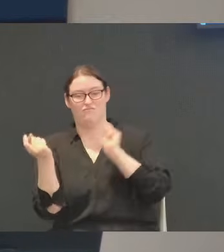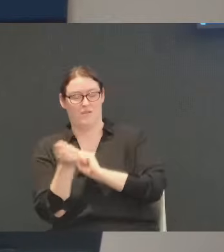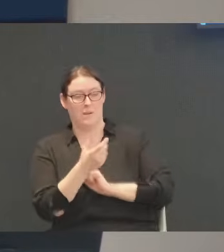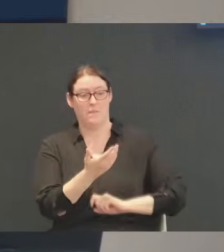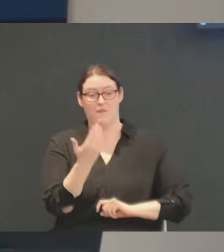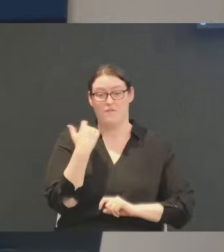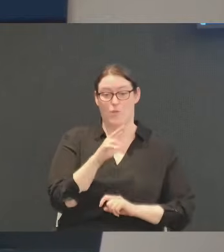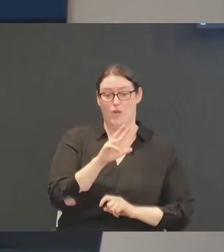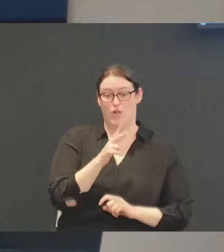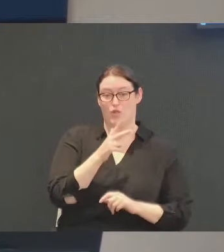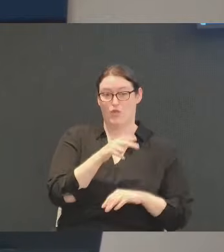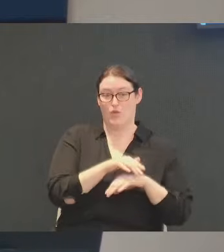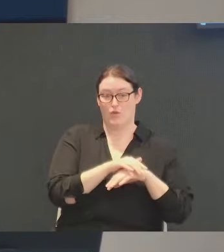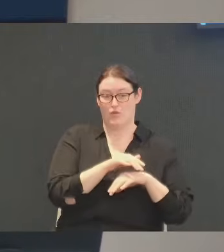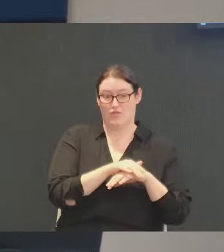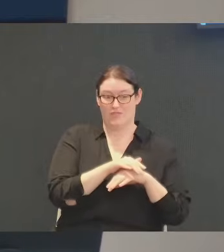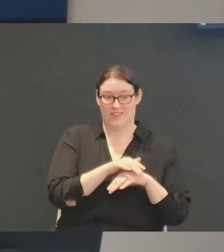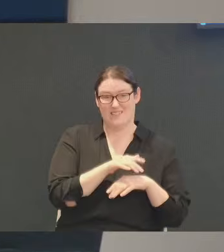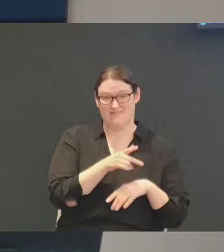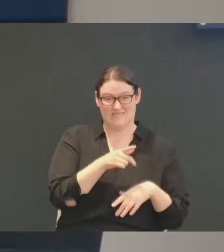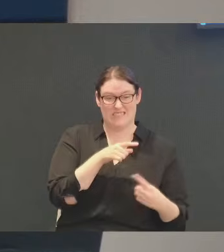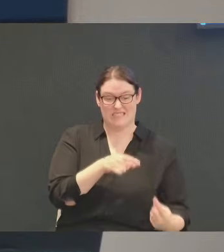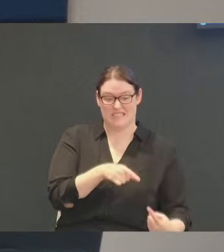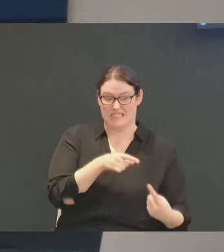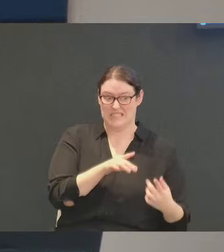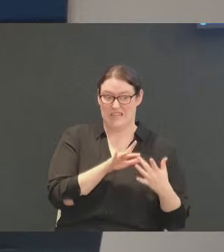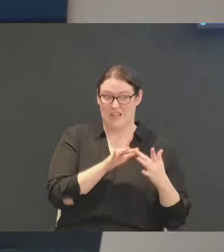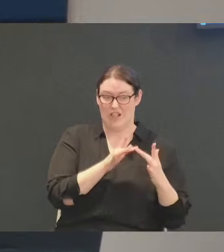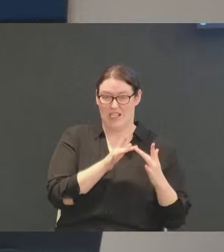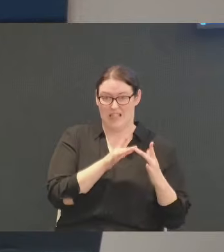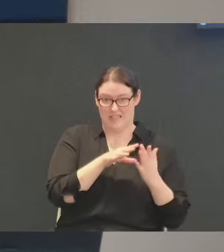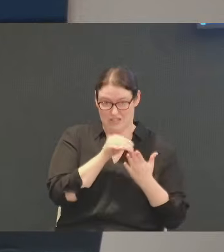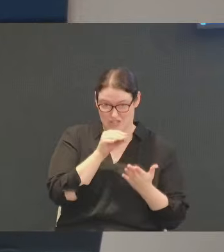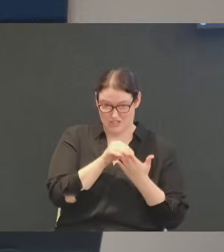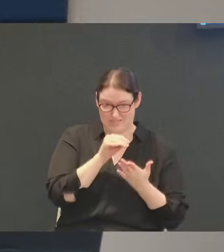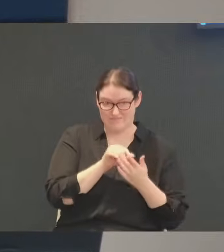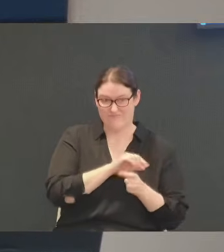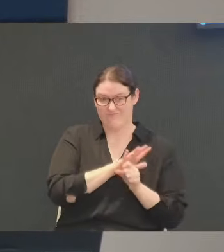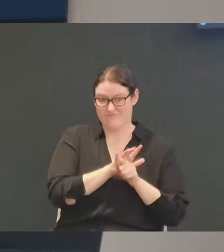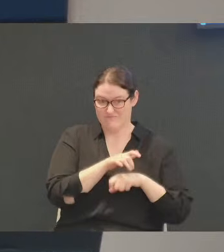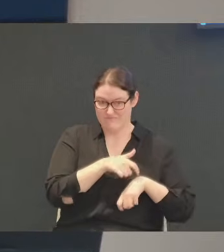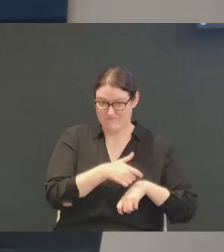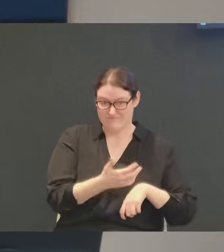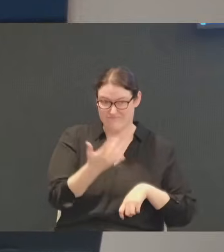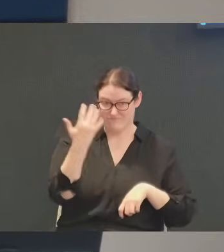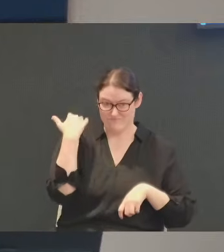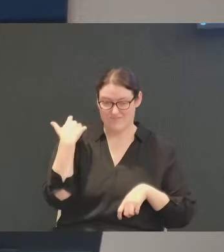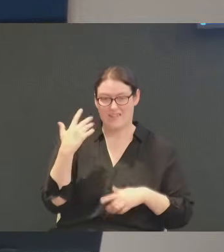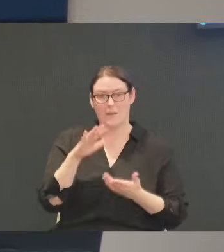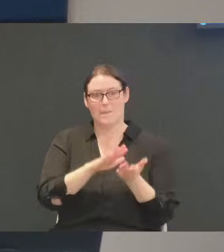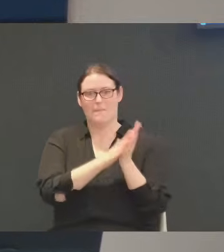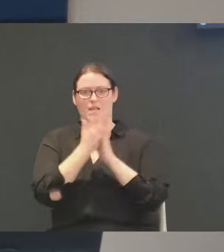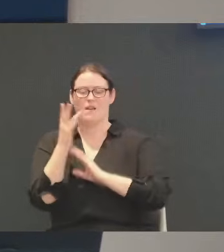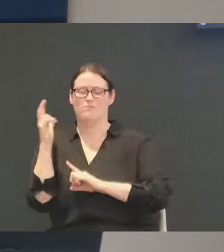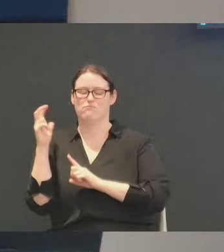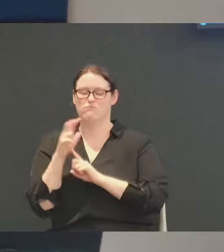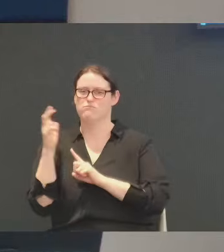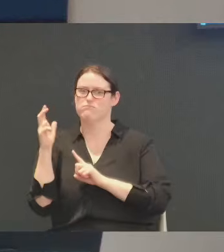student who struggled with online learning into an exceptional scholar whose story serves as a